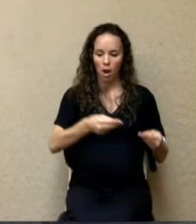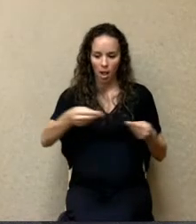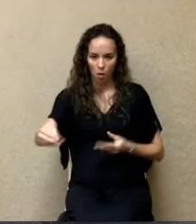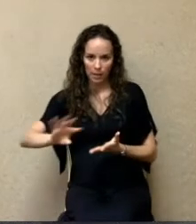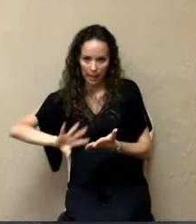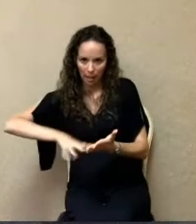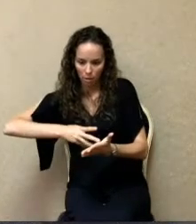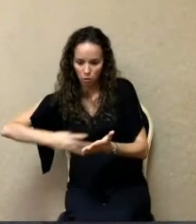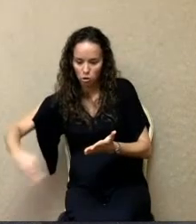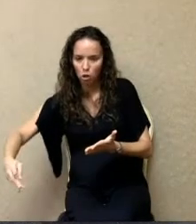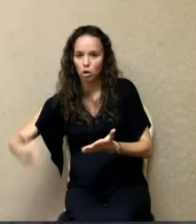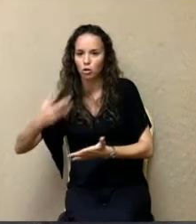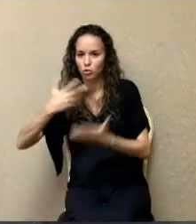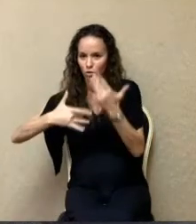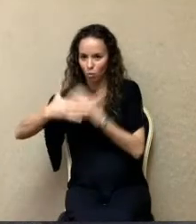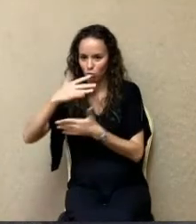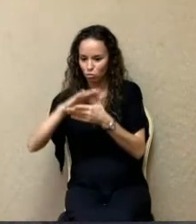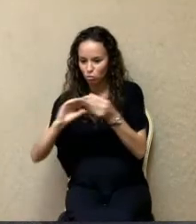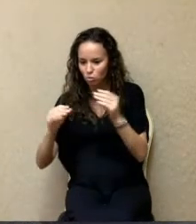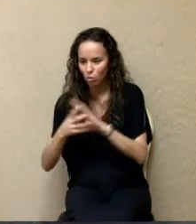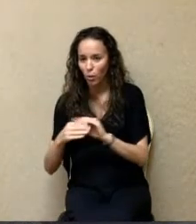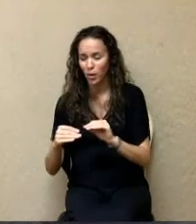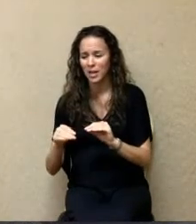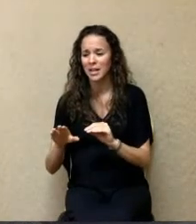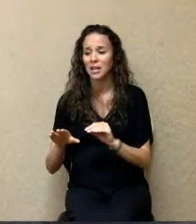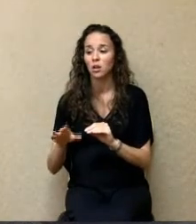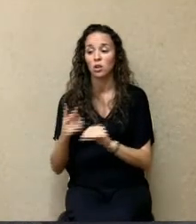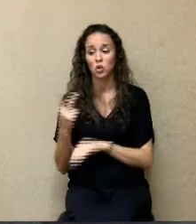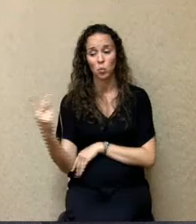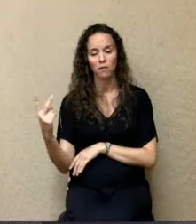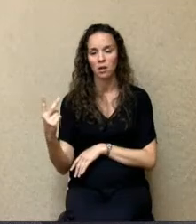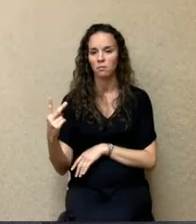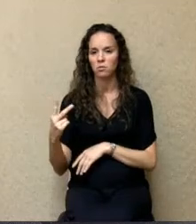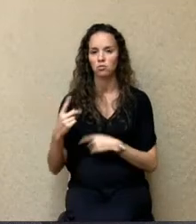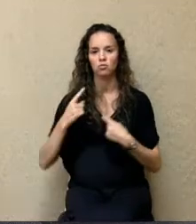We brought out the Social Story. Two of them definitely had a hard time.